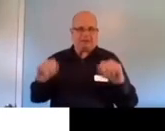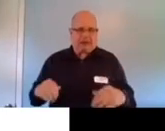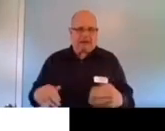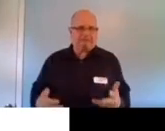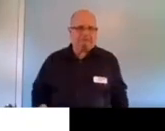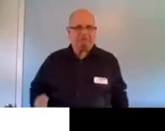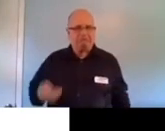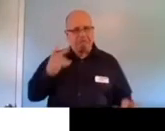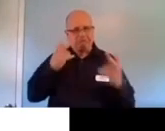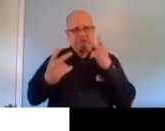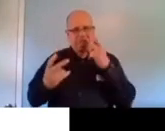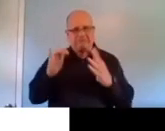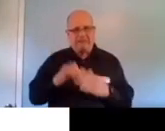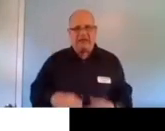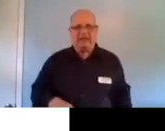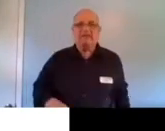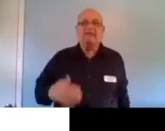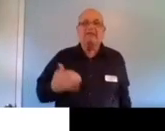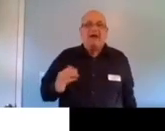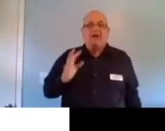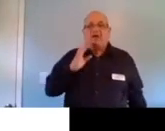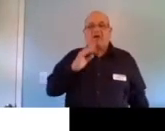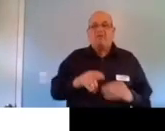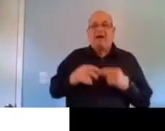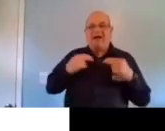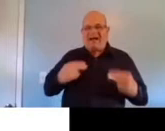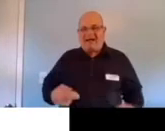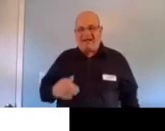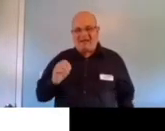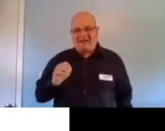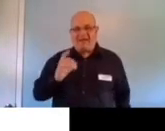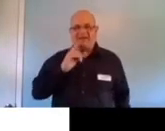A good time, since we're talking a little about healthcare and deaf and hard of hearing